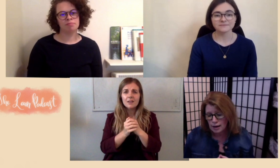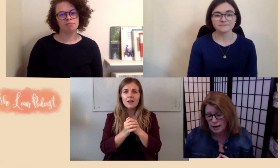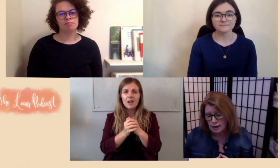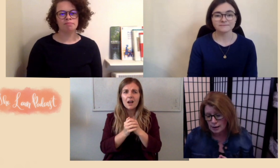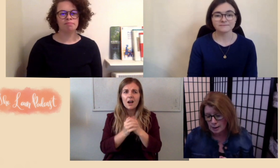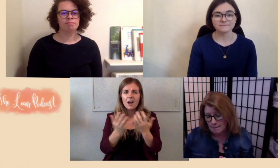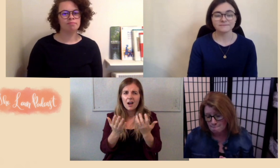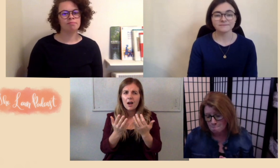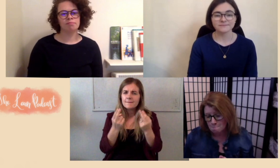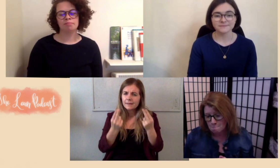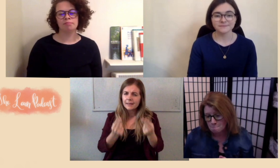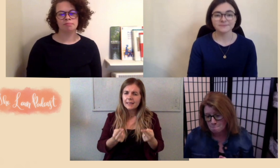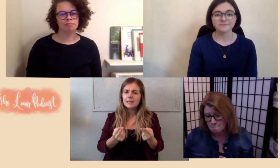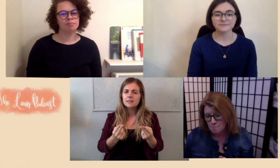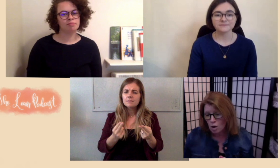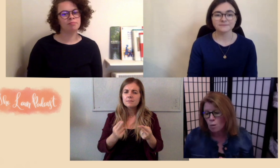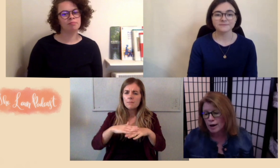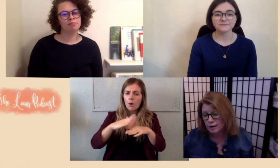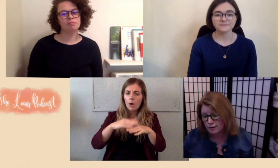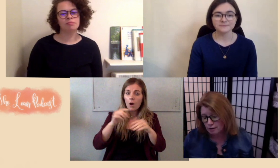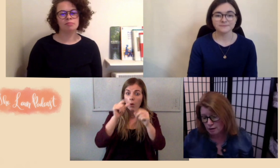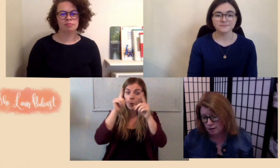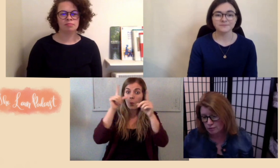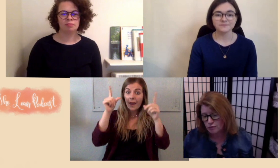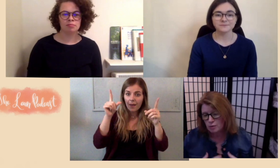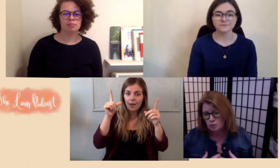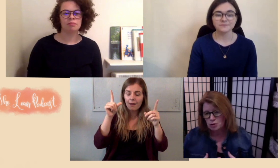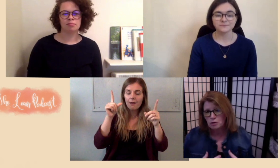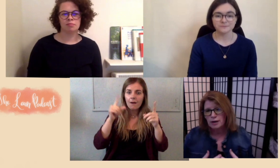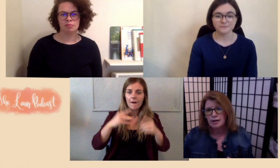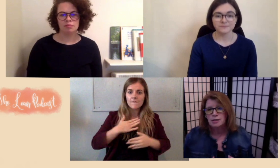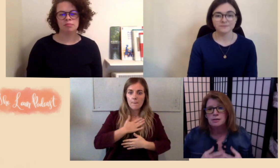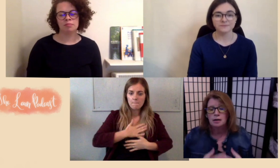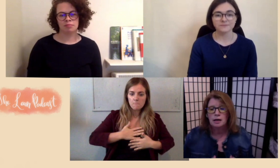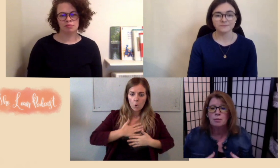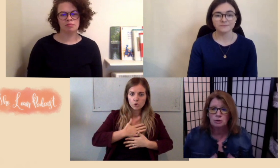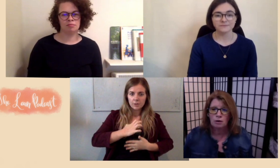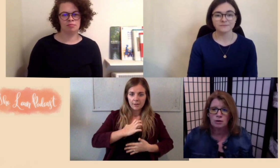the emotional reactions that come along to being thrown into what Paul Ricoeur,